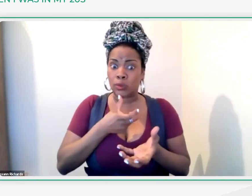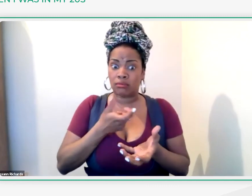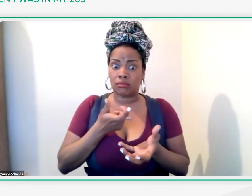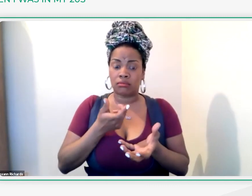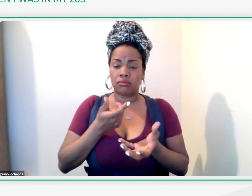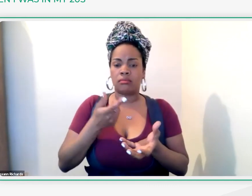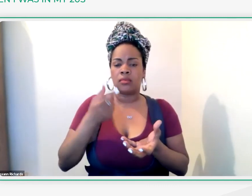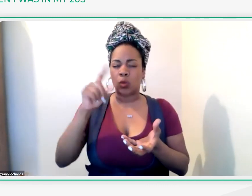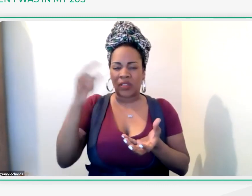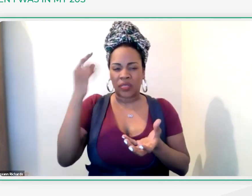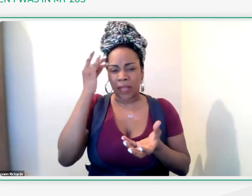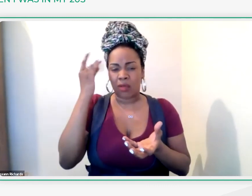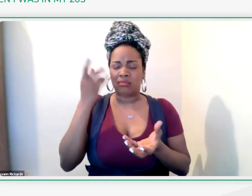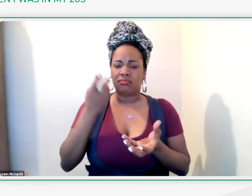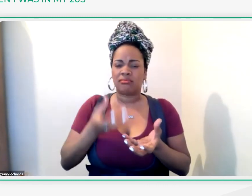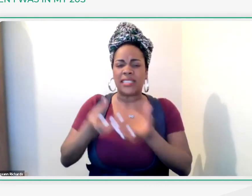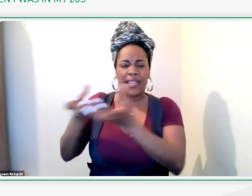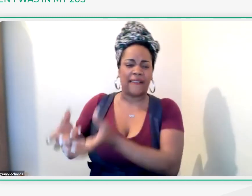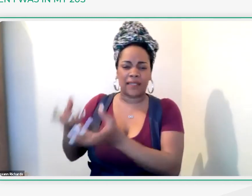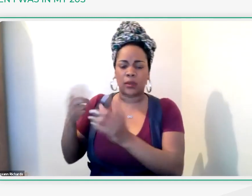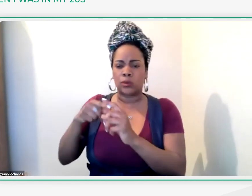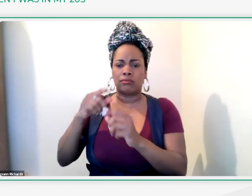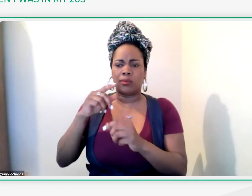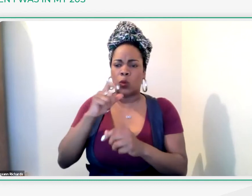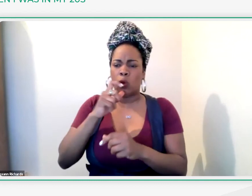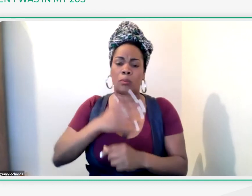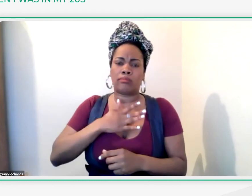If I pass on, where does my money go?